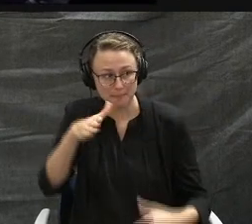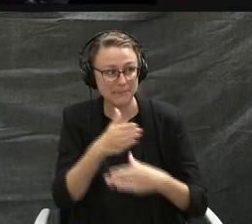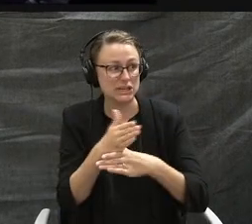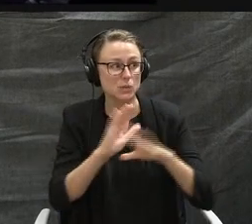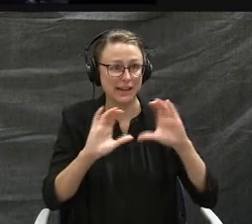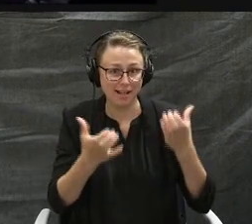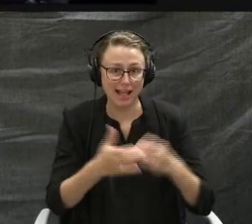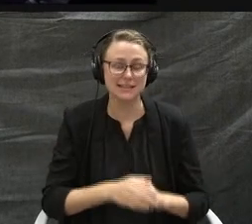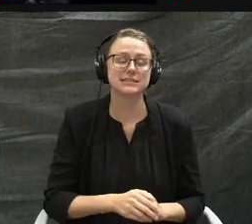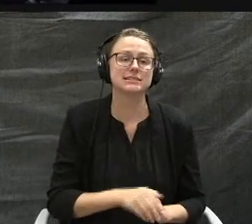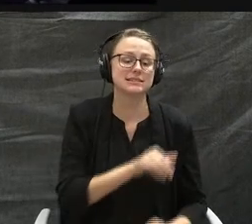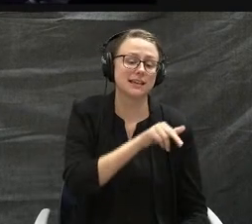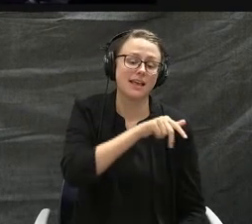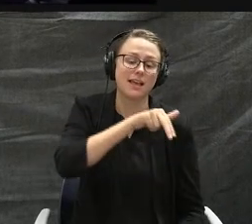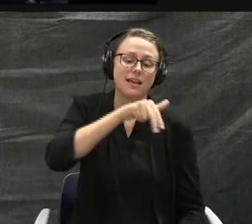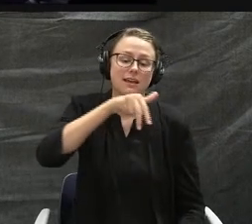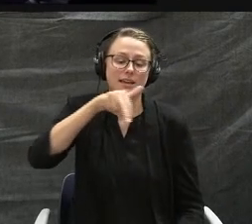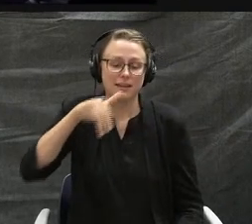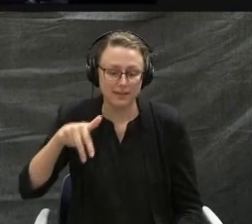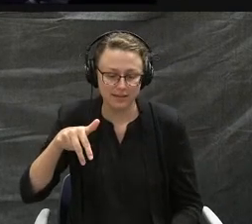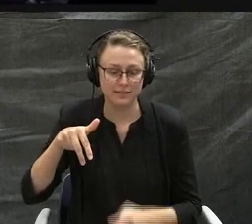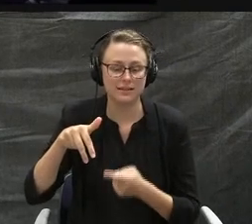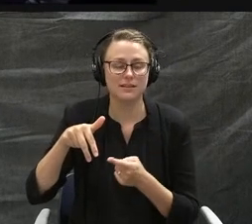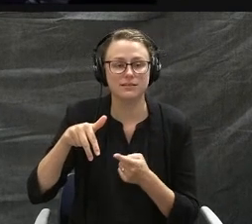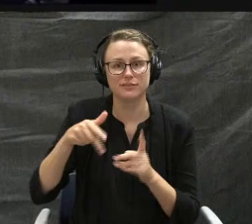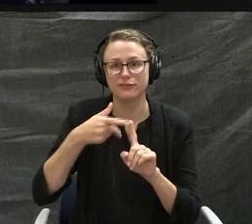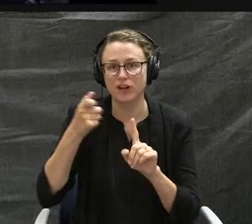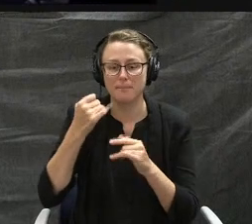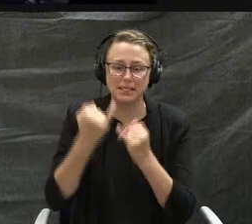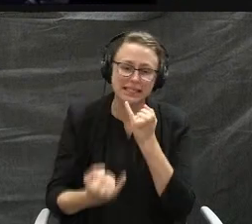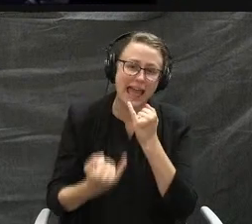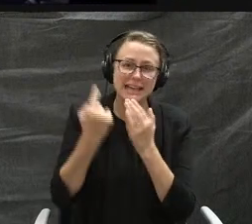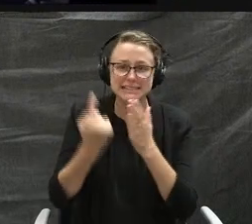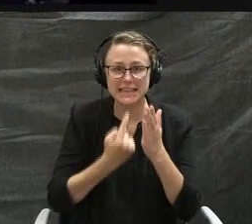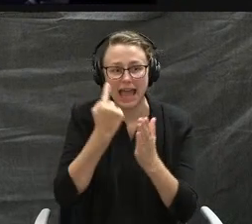the transition time from their last hour class to the car to